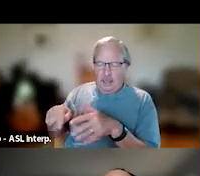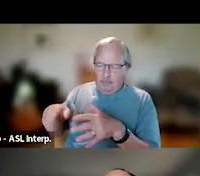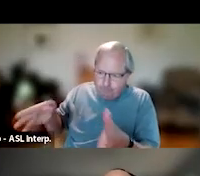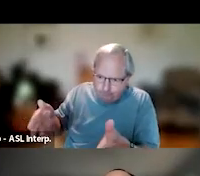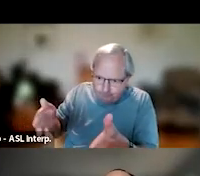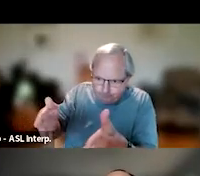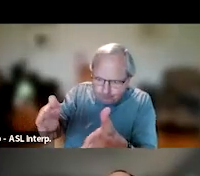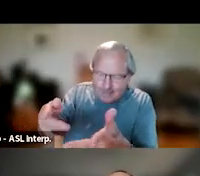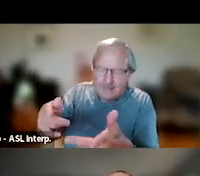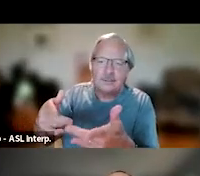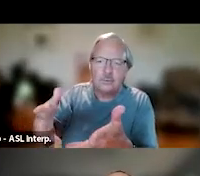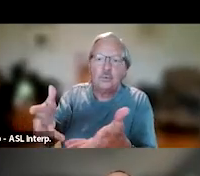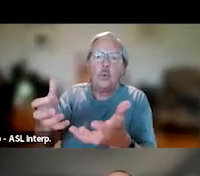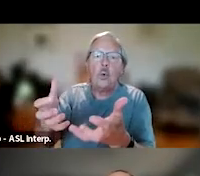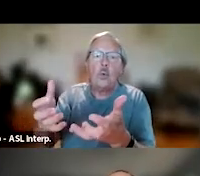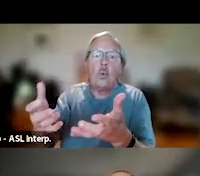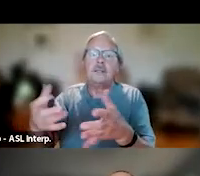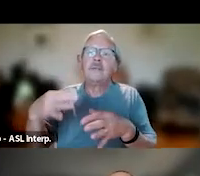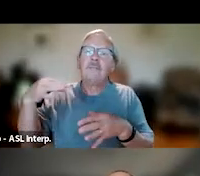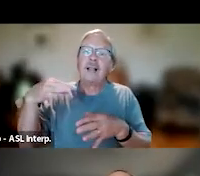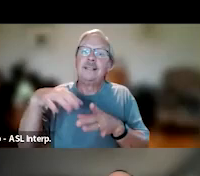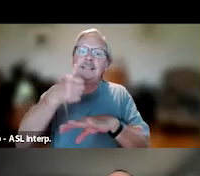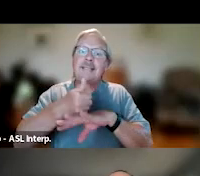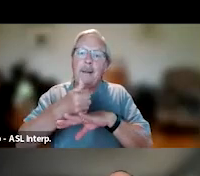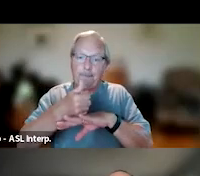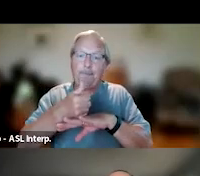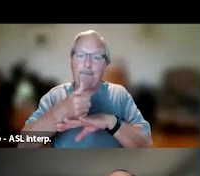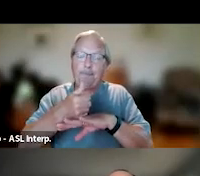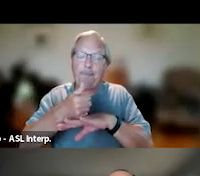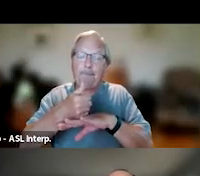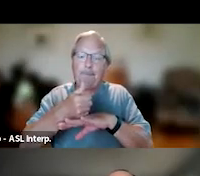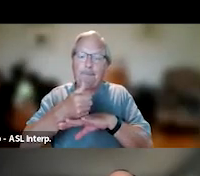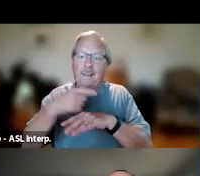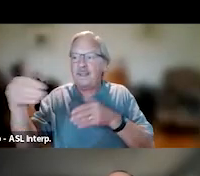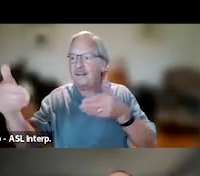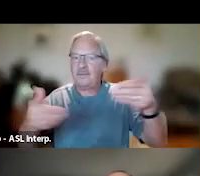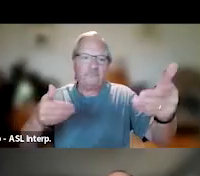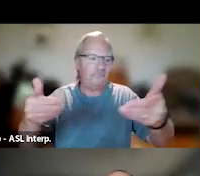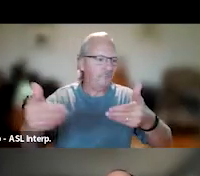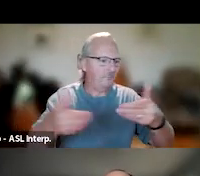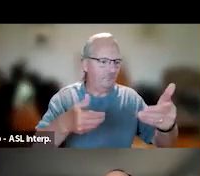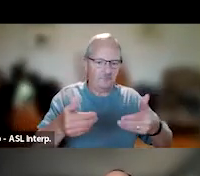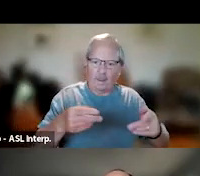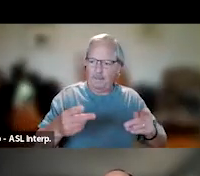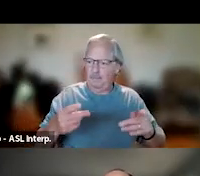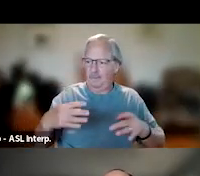You know, who wants to volunteer to set it up? Send out the invite link to folks to voluntarily join.